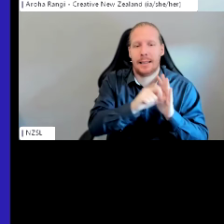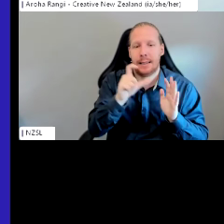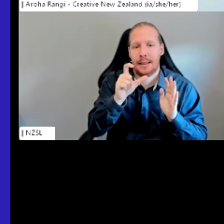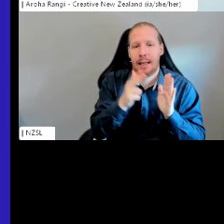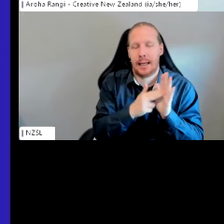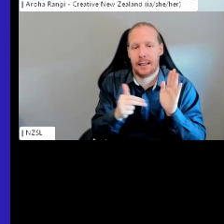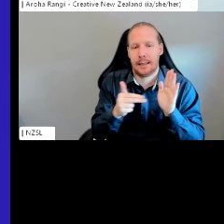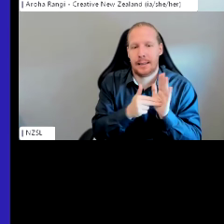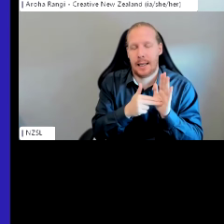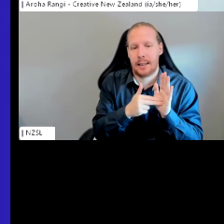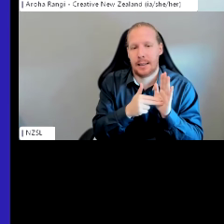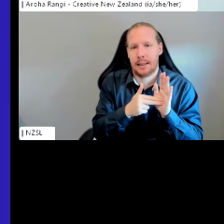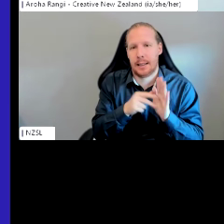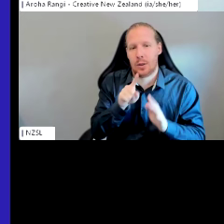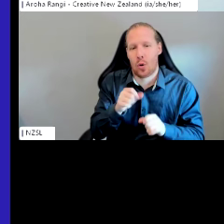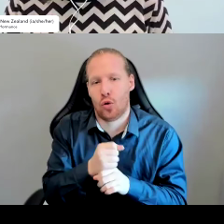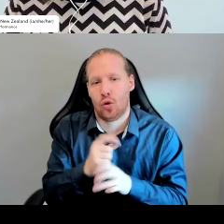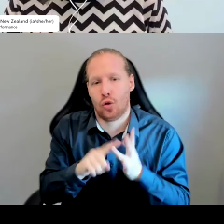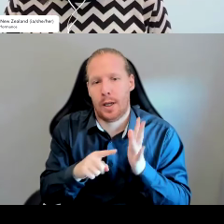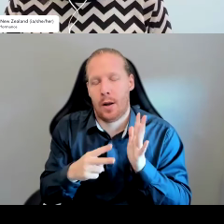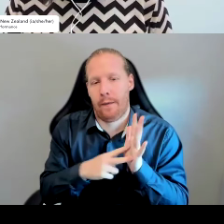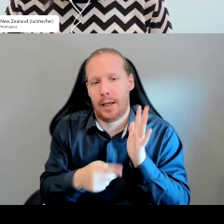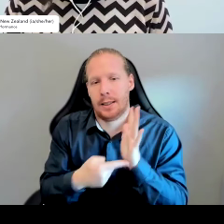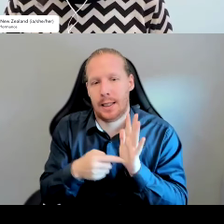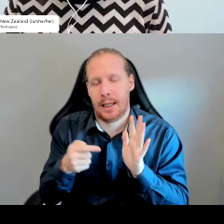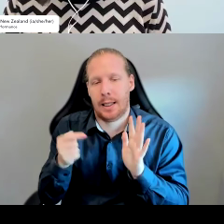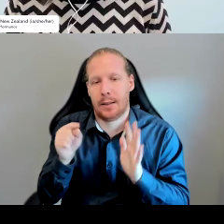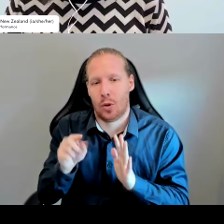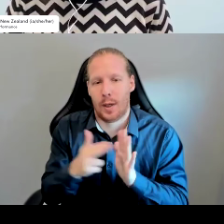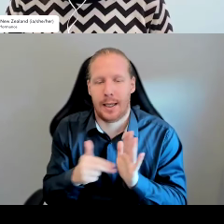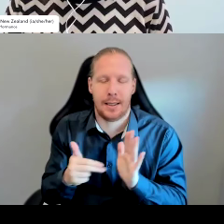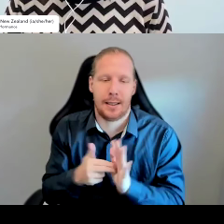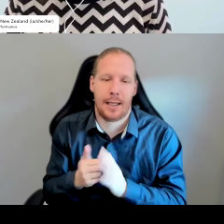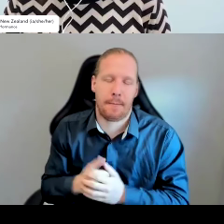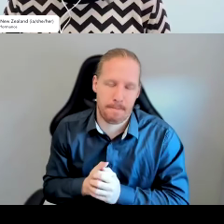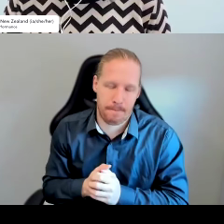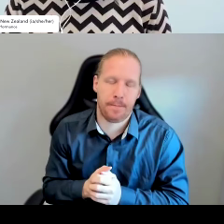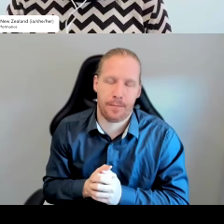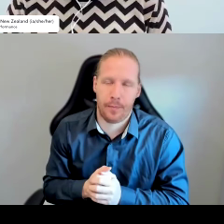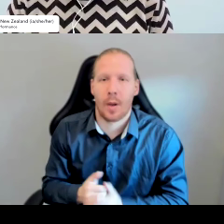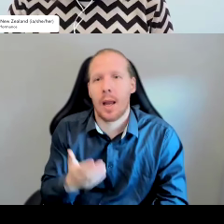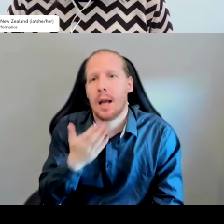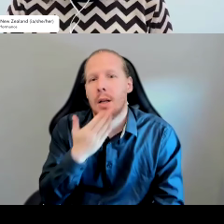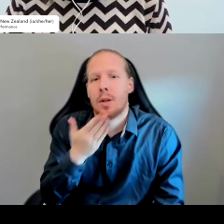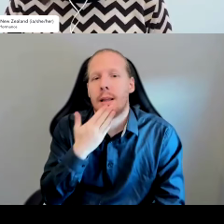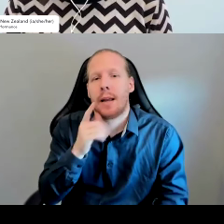Finally, thank you again for your participation and for your in the arts,